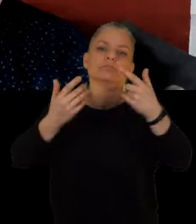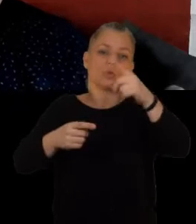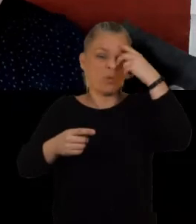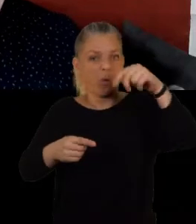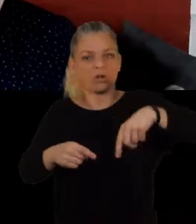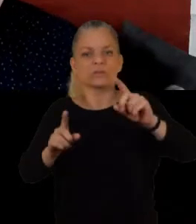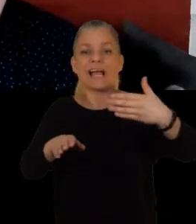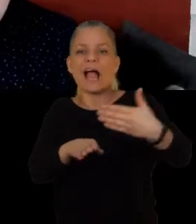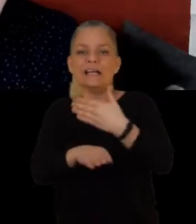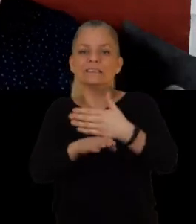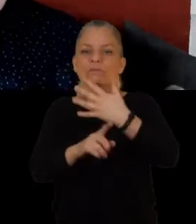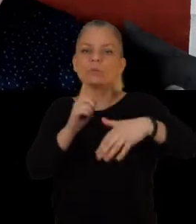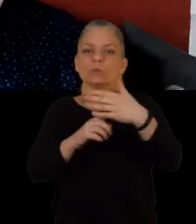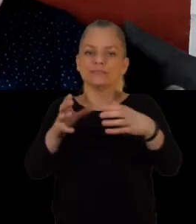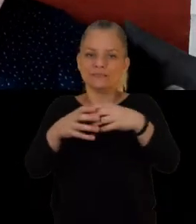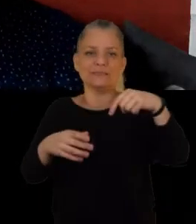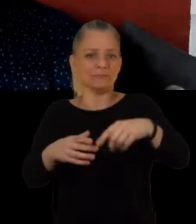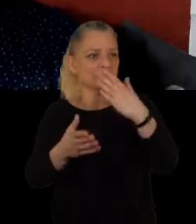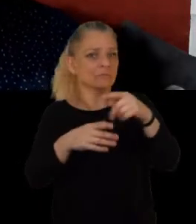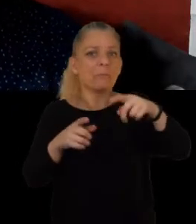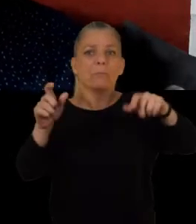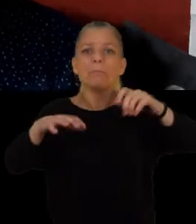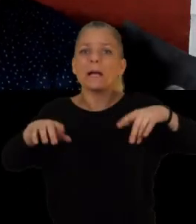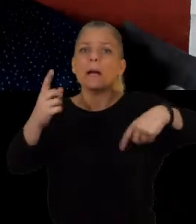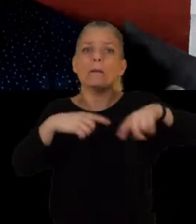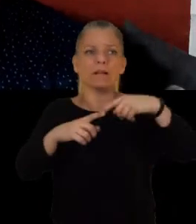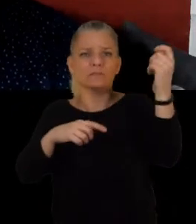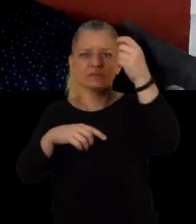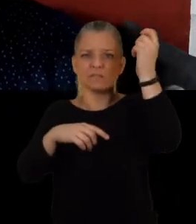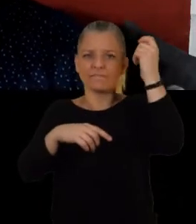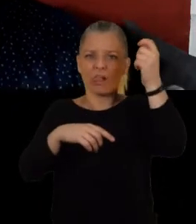an active community treatment team so these were people who were on community treatment orders